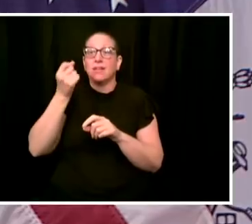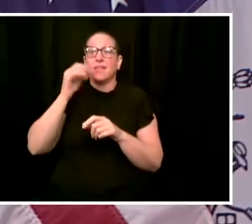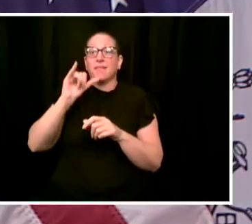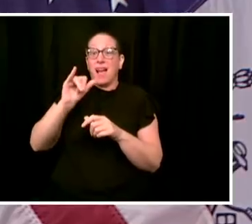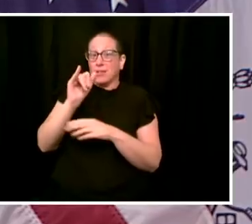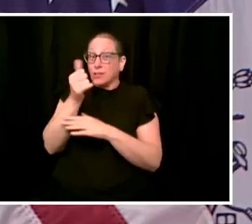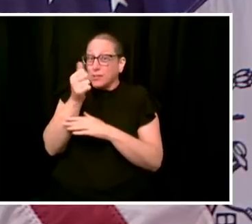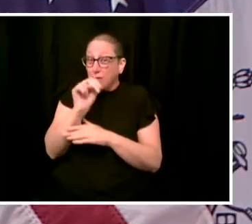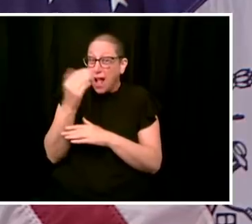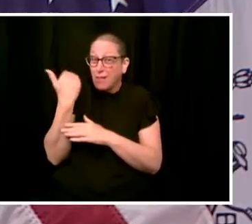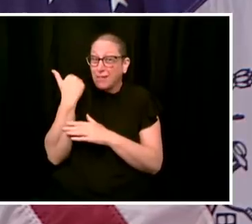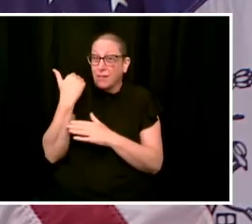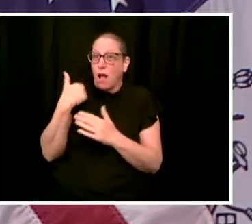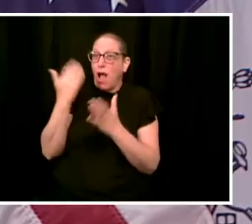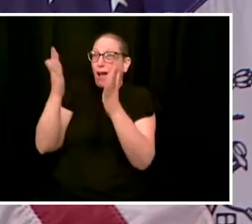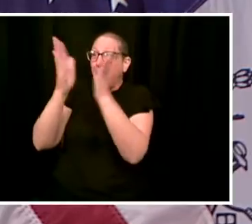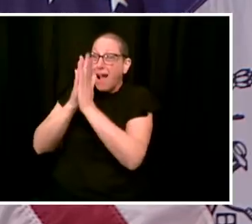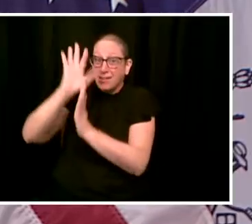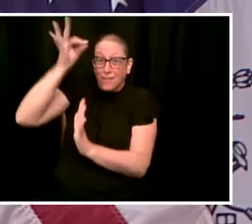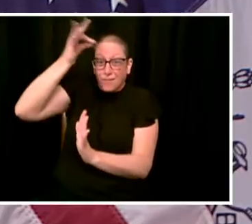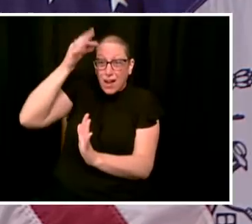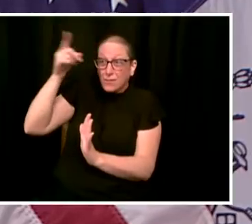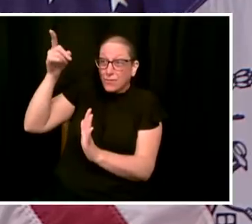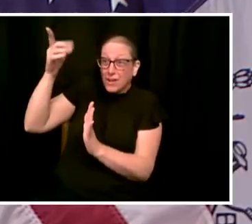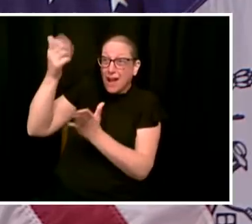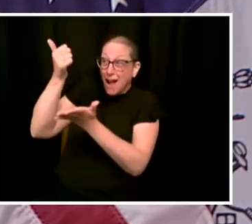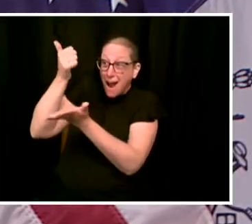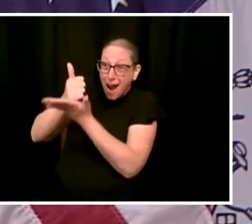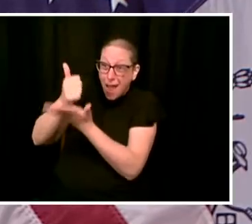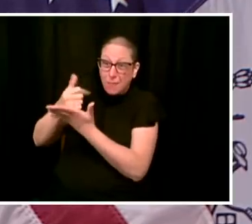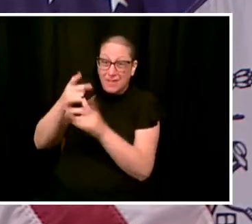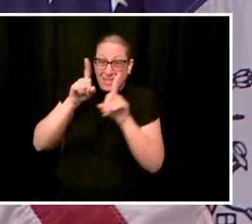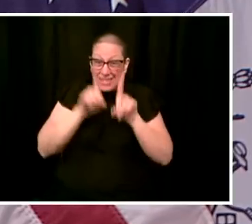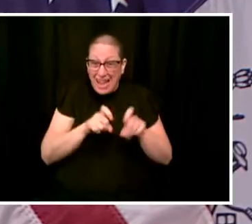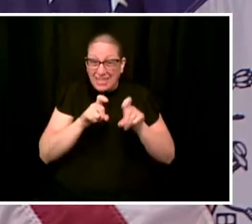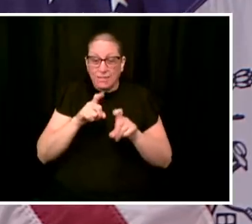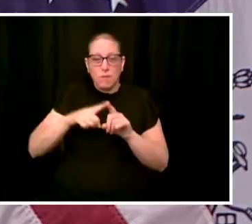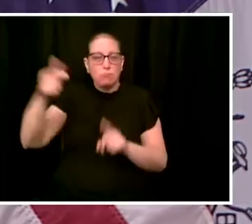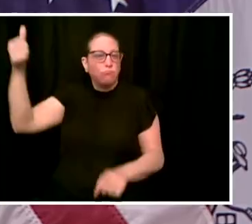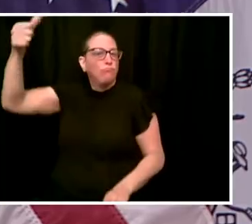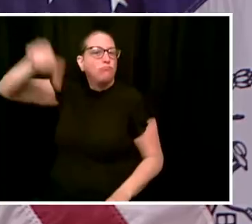FIRST CALLED FOR FEDERAL SUPPORT FOR TESTING. STILL DON'T HAVE